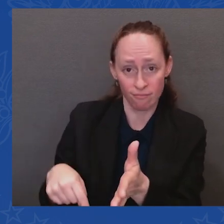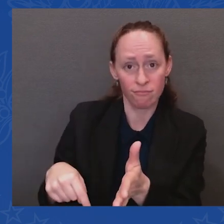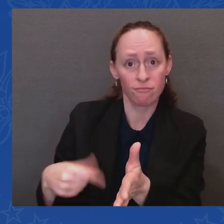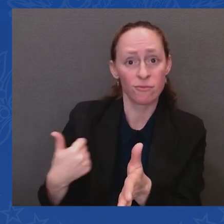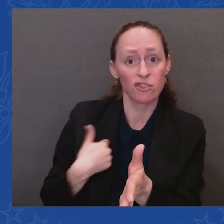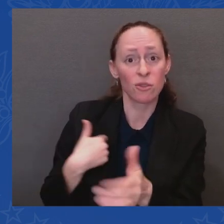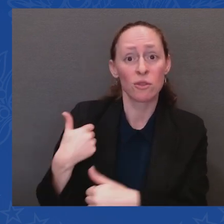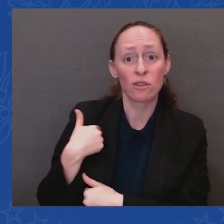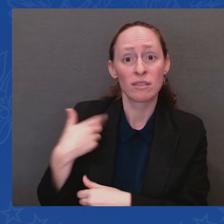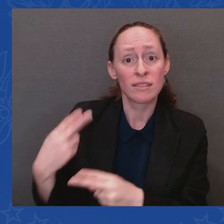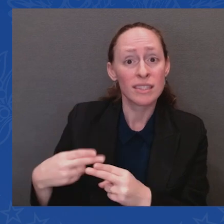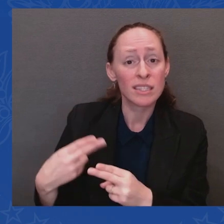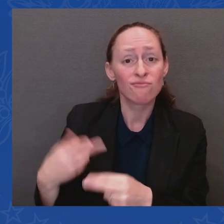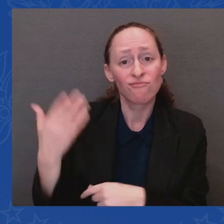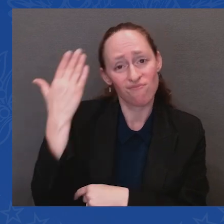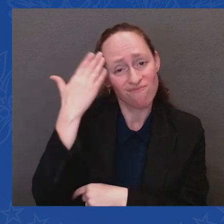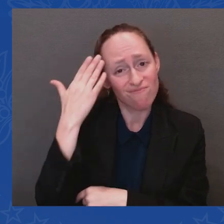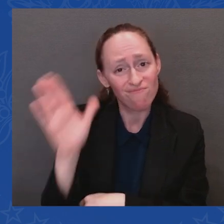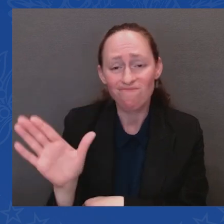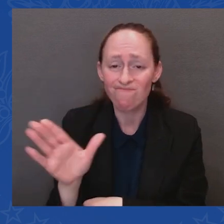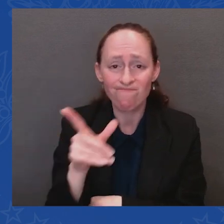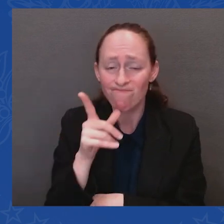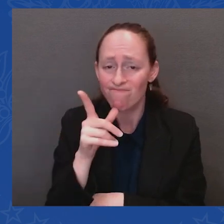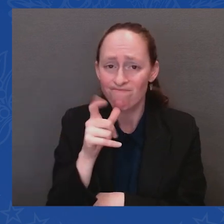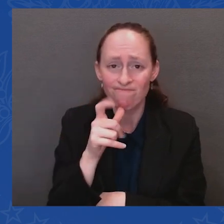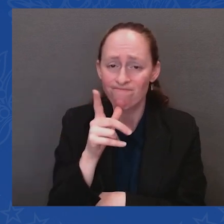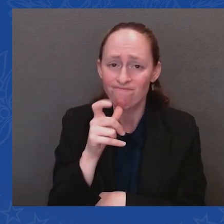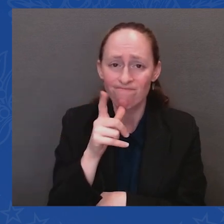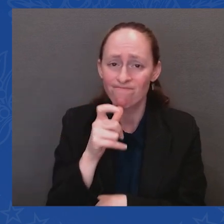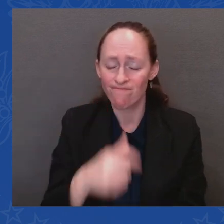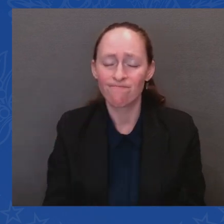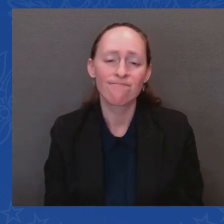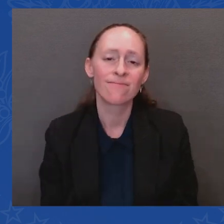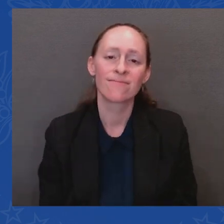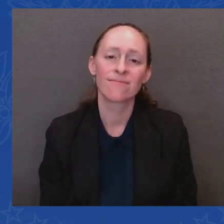flying alongside the flags of our veterans' service organizations.